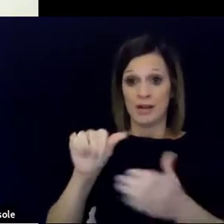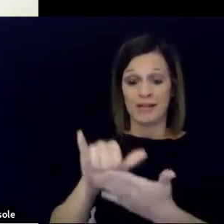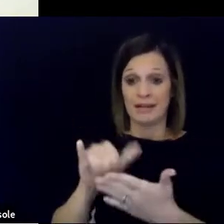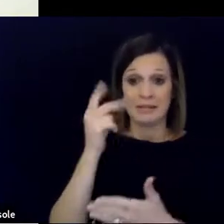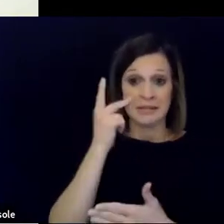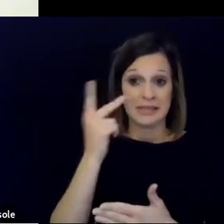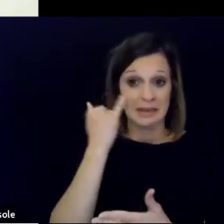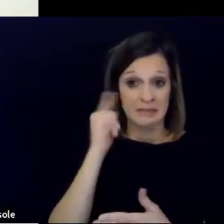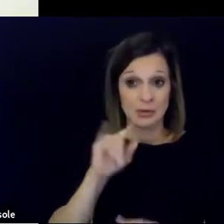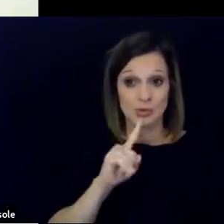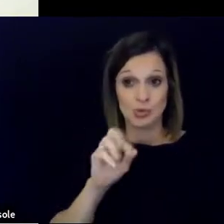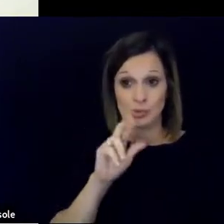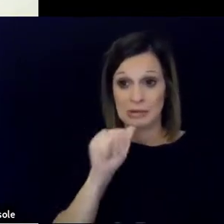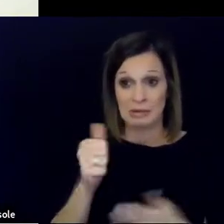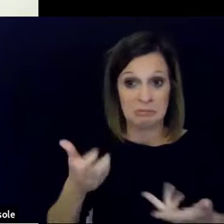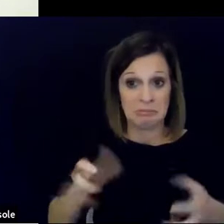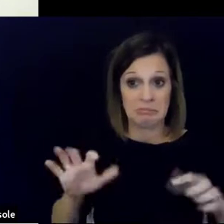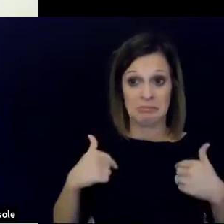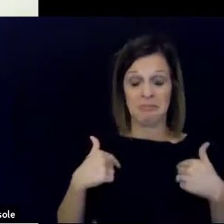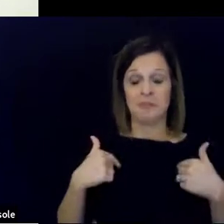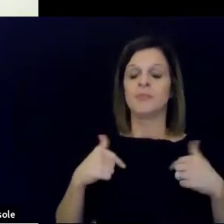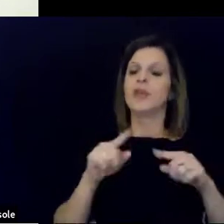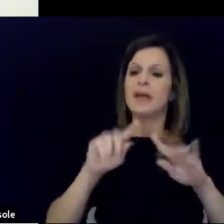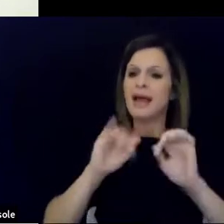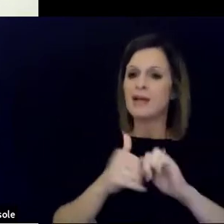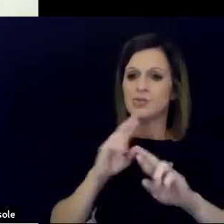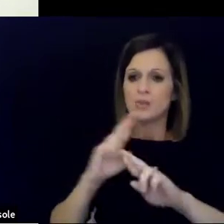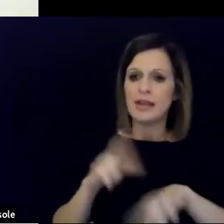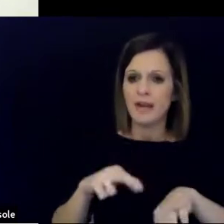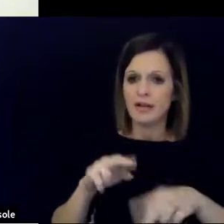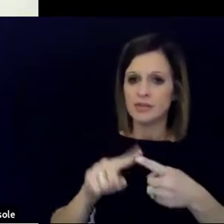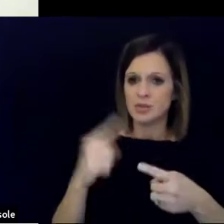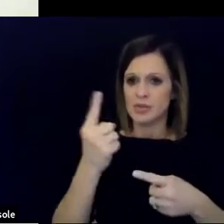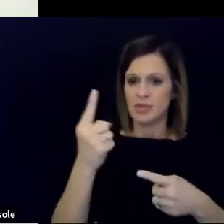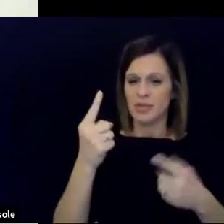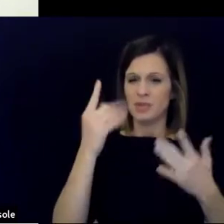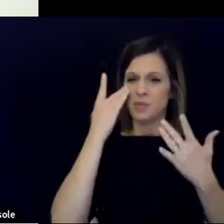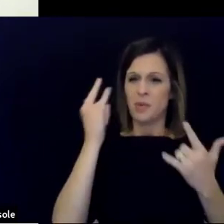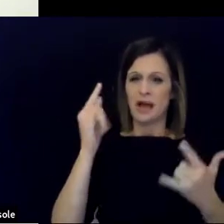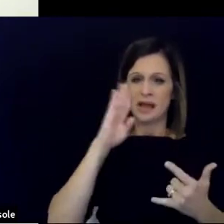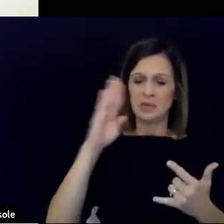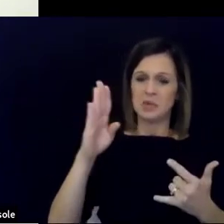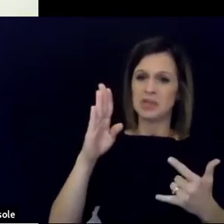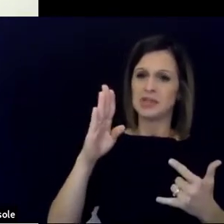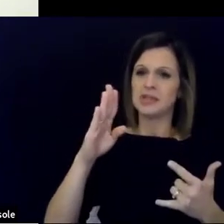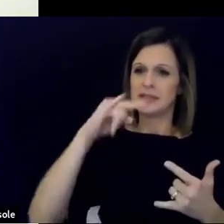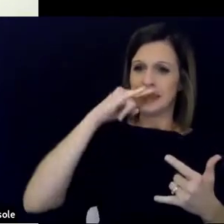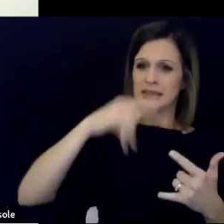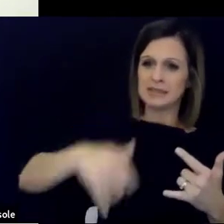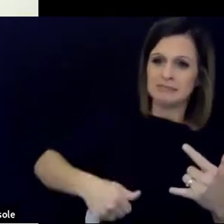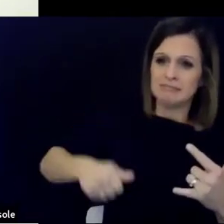but how do you react to someone something as that? So why would they be pulling it out? Well, initially, it may be